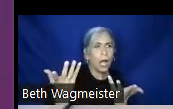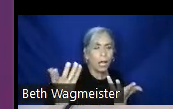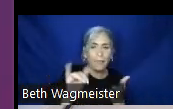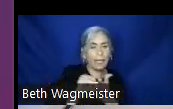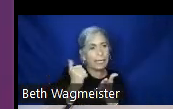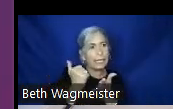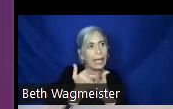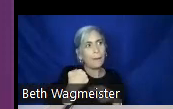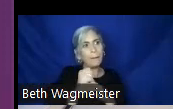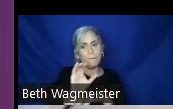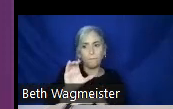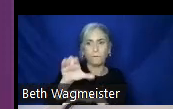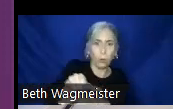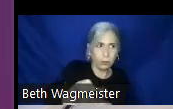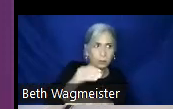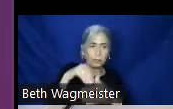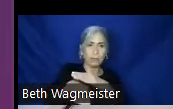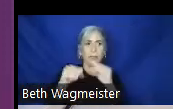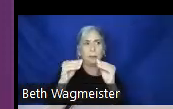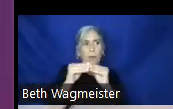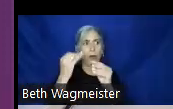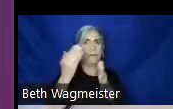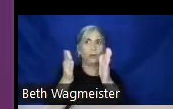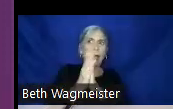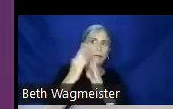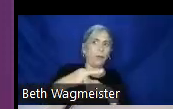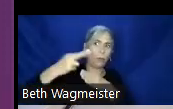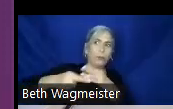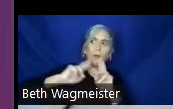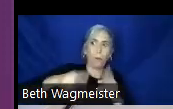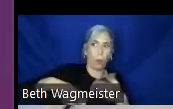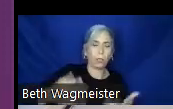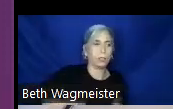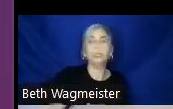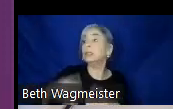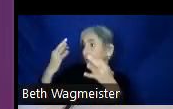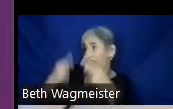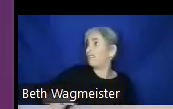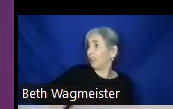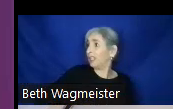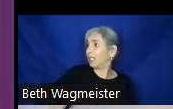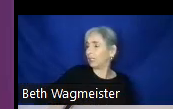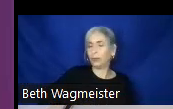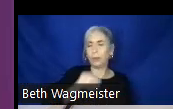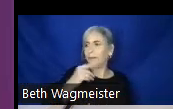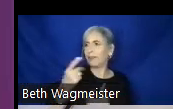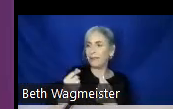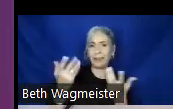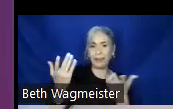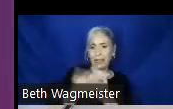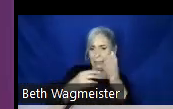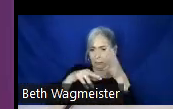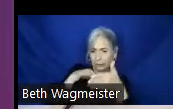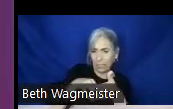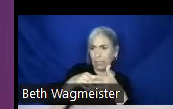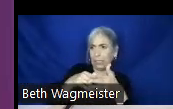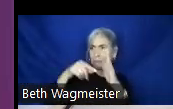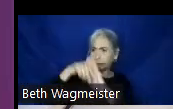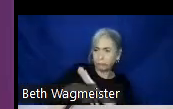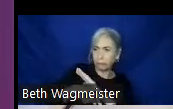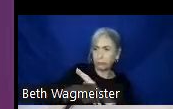maybe push accessibility further, as well. >> SUSANNA LAURIN: We haven't done it is